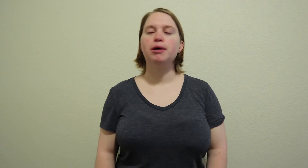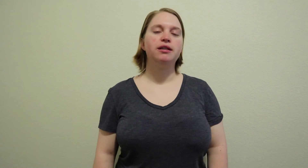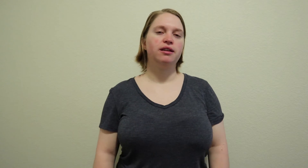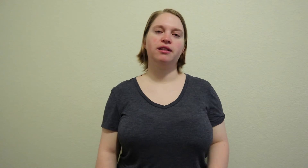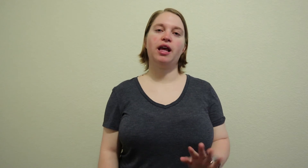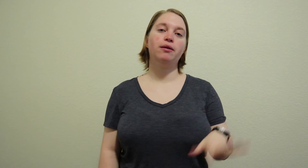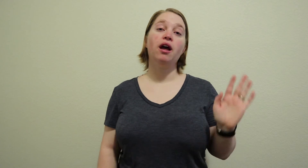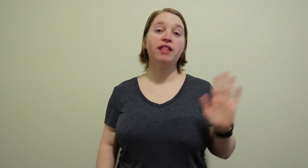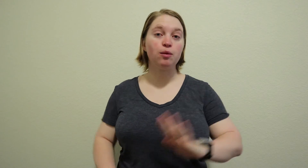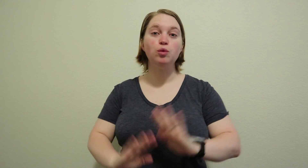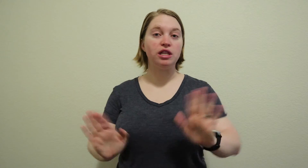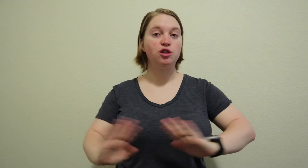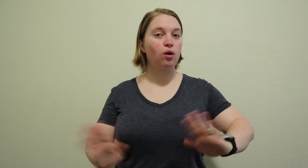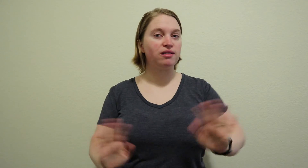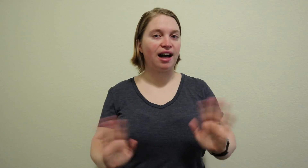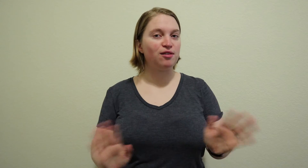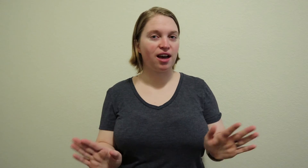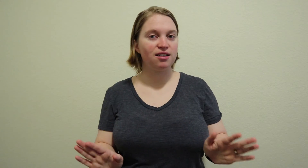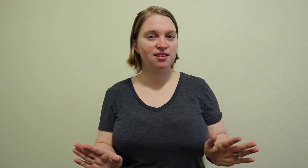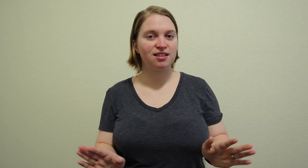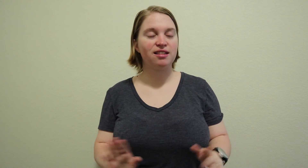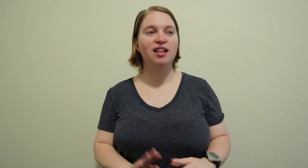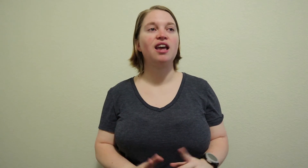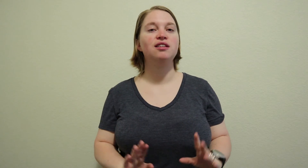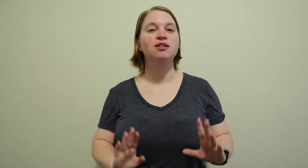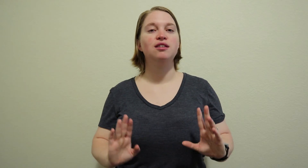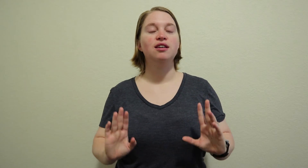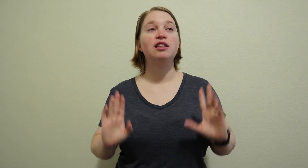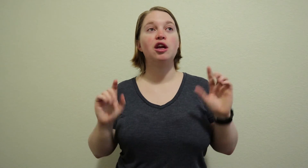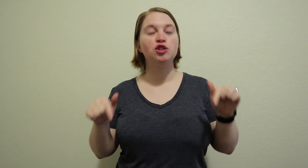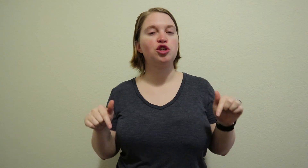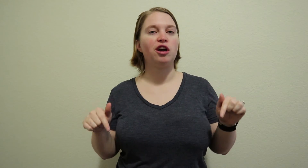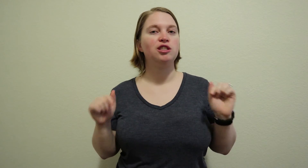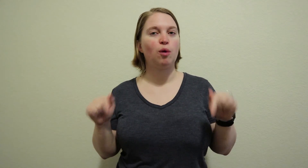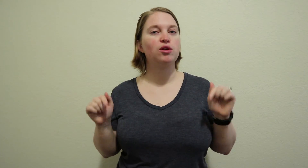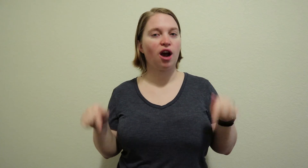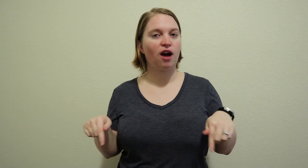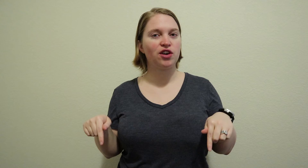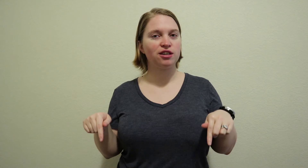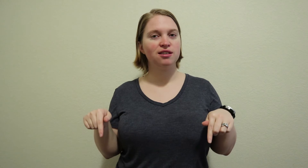but they really don't allow that, that the, the insurance won't cover